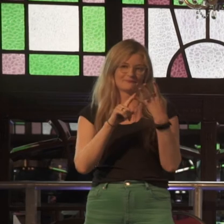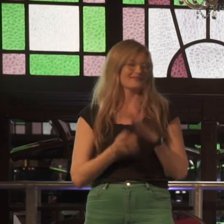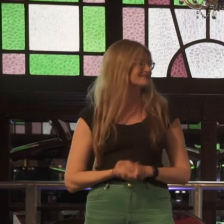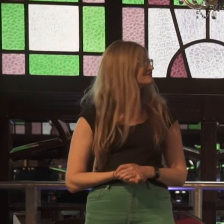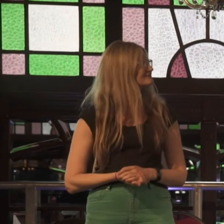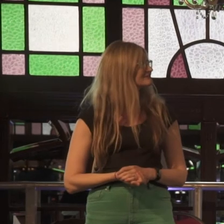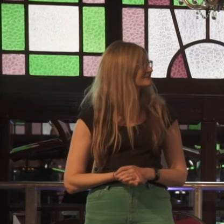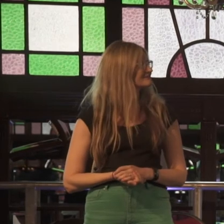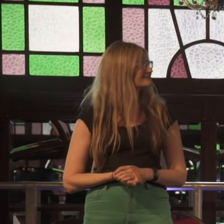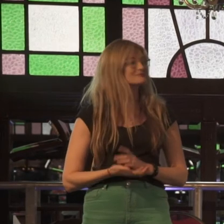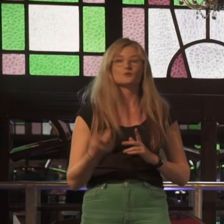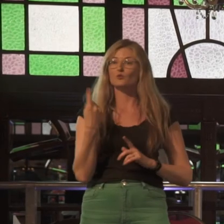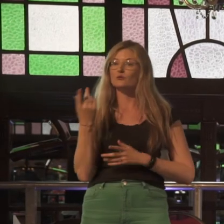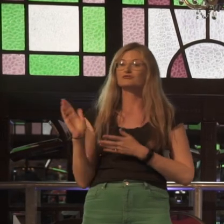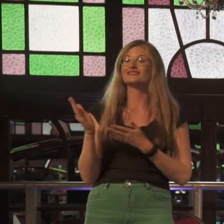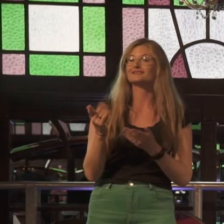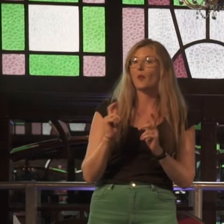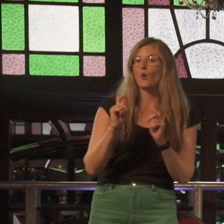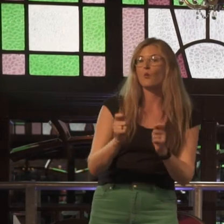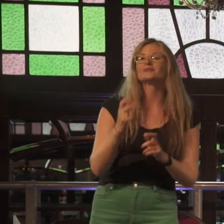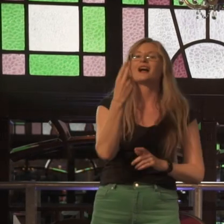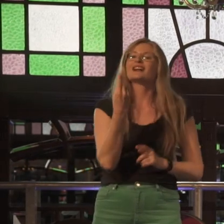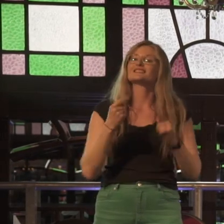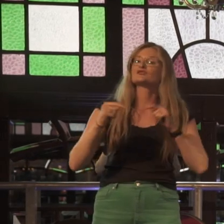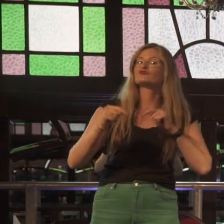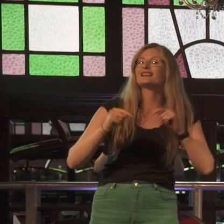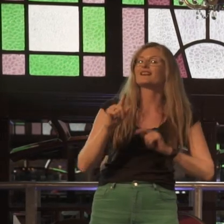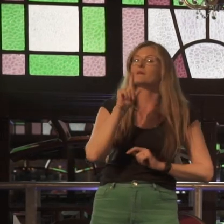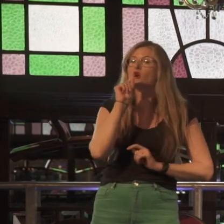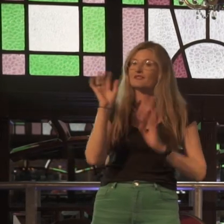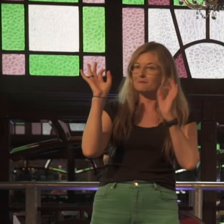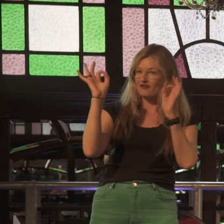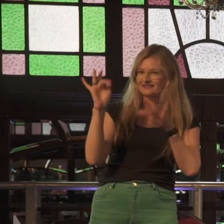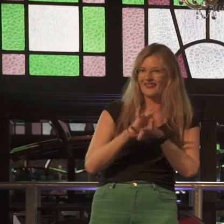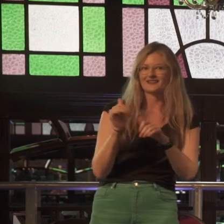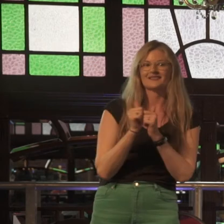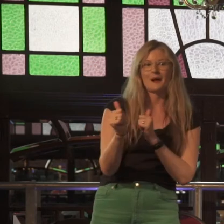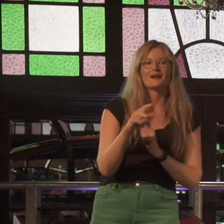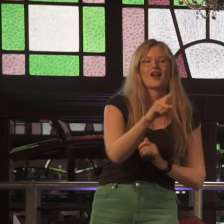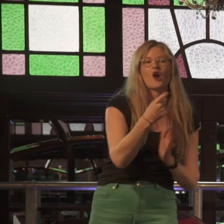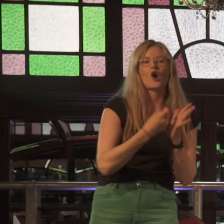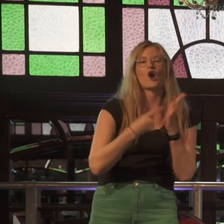To present the award is the artistic director of Birds of Paradise Theatre Company, Robert Softley Gale.